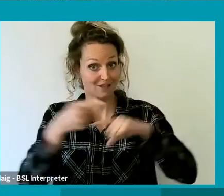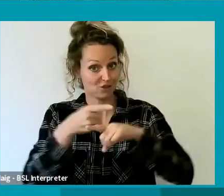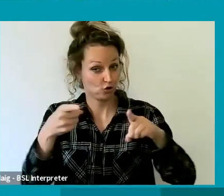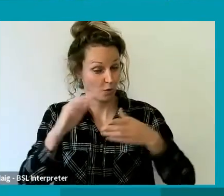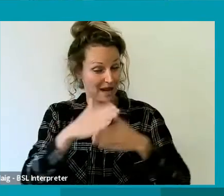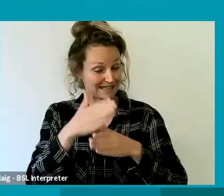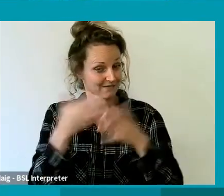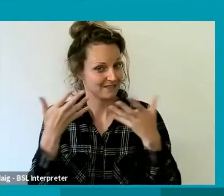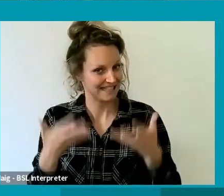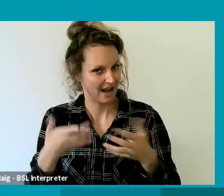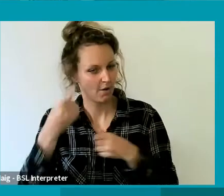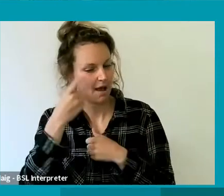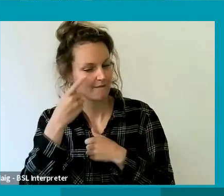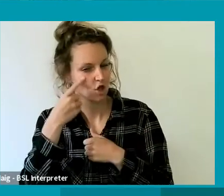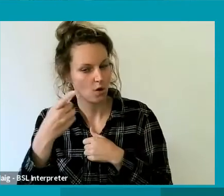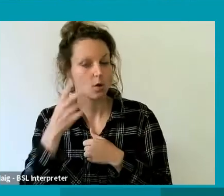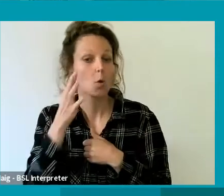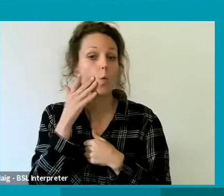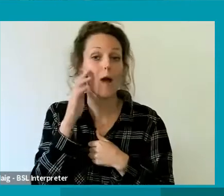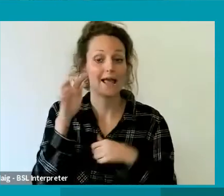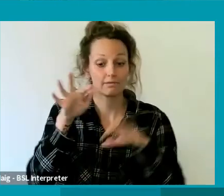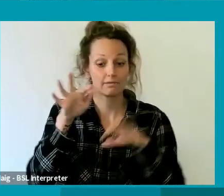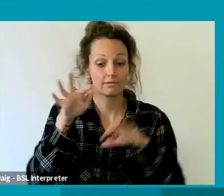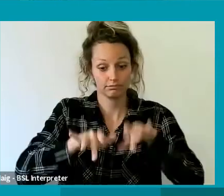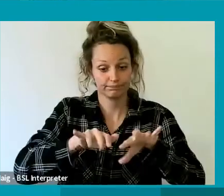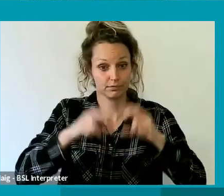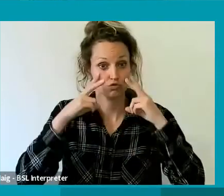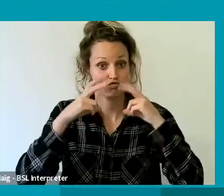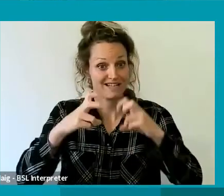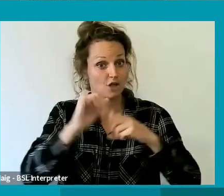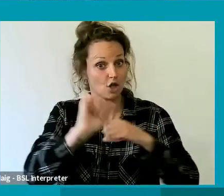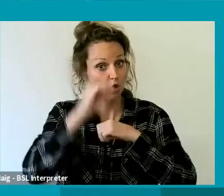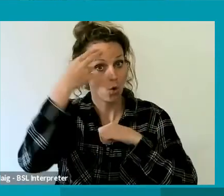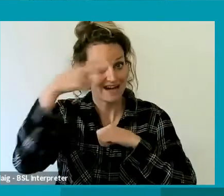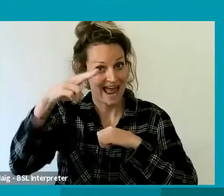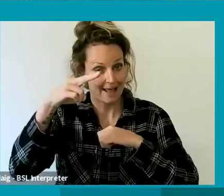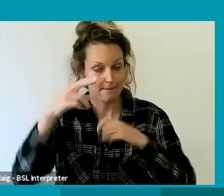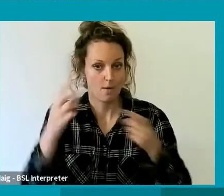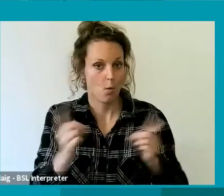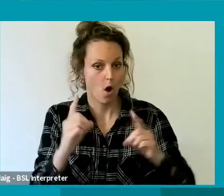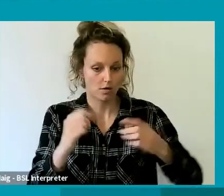Tell me what pops up. It'd be really interesting to see what comes up in that chat channel.